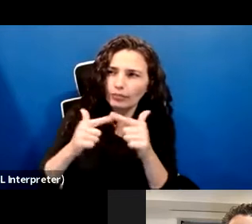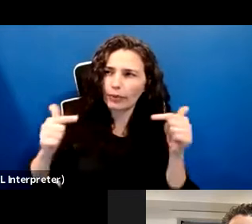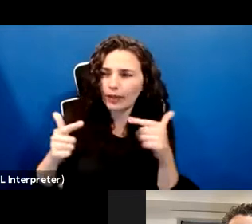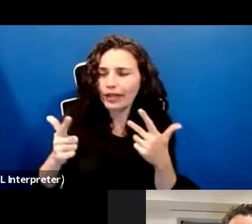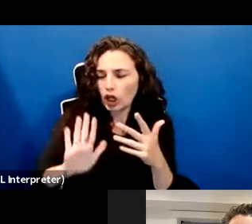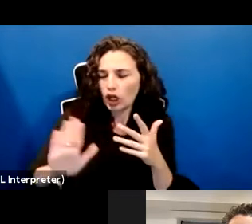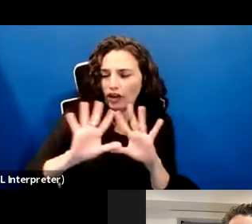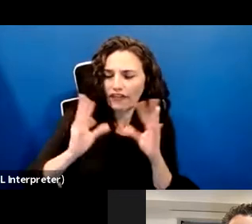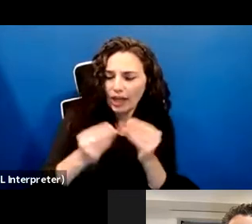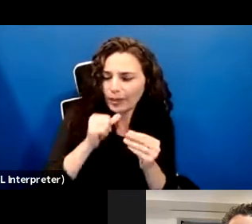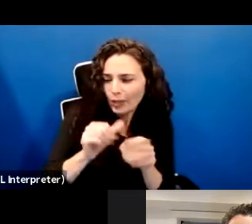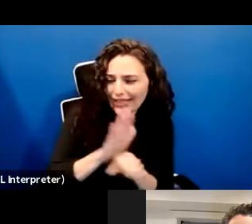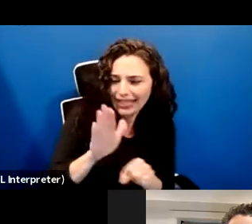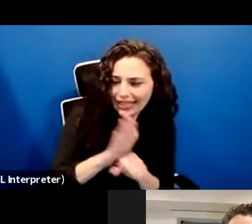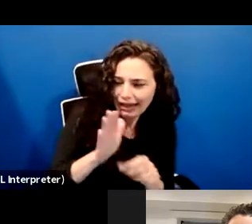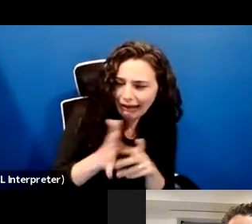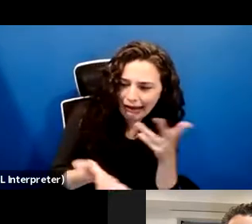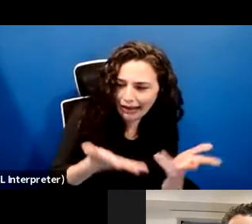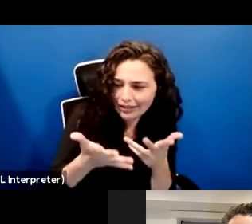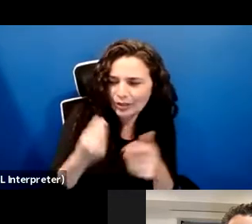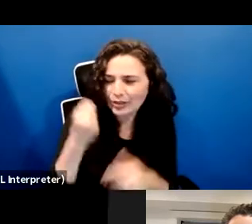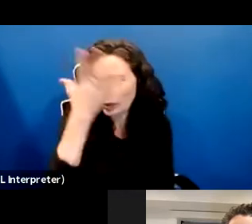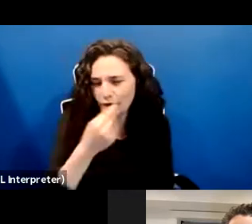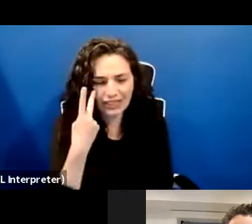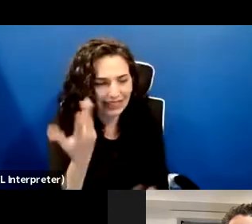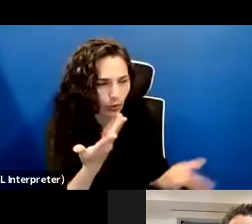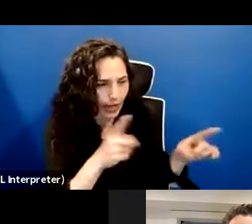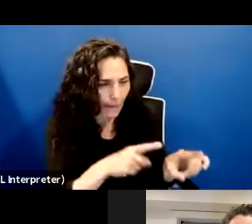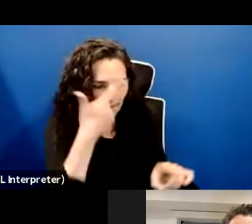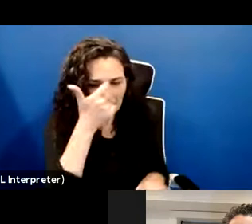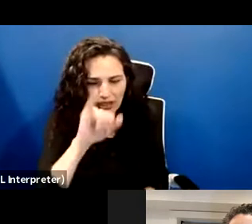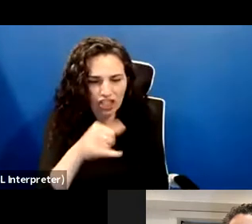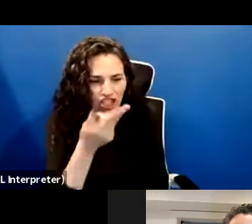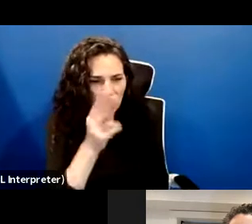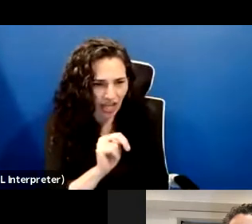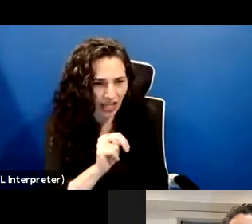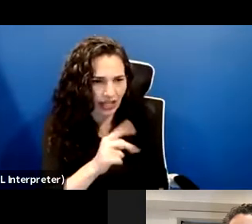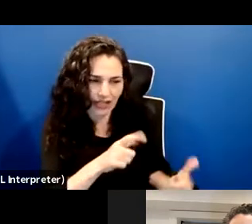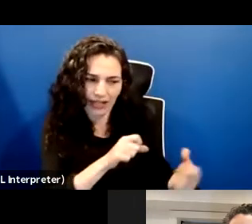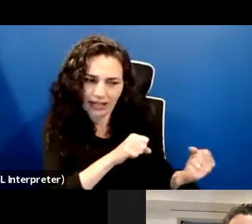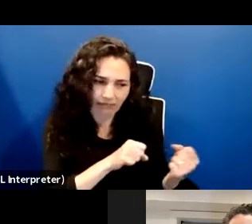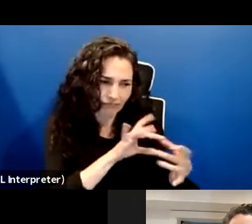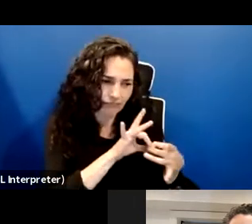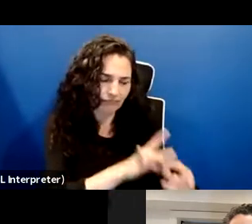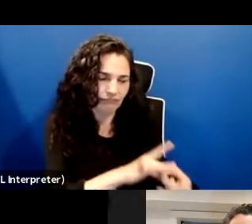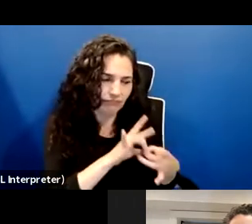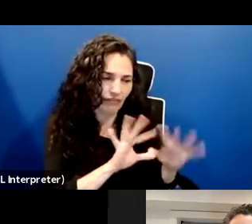and it was beautiful to see it. Johnny has such a tight family connection, that is something to look up to.